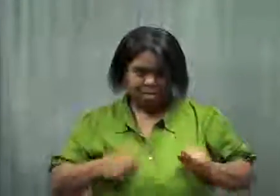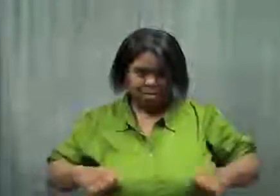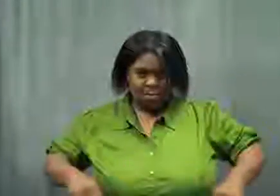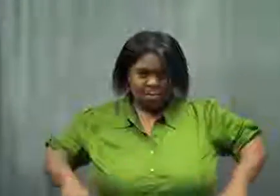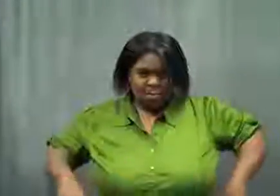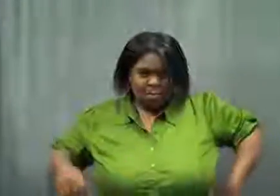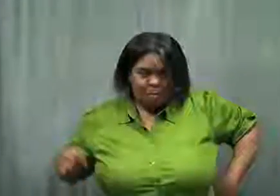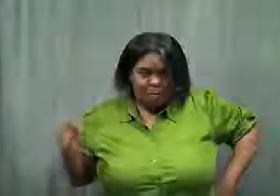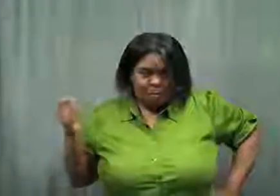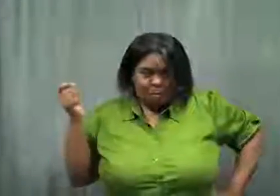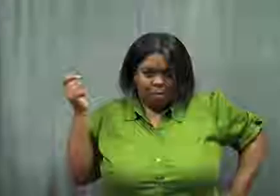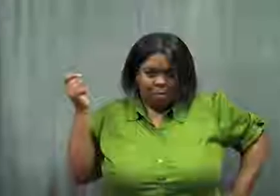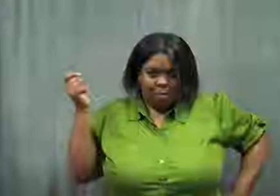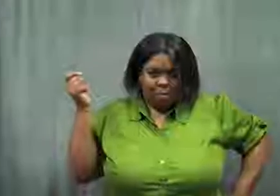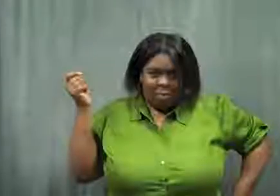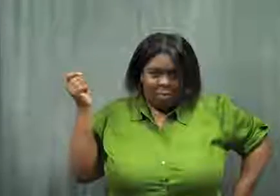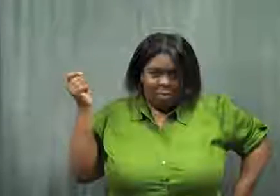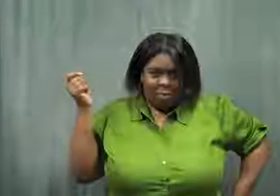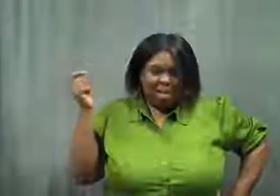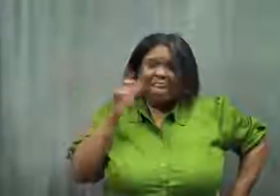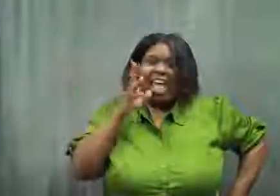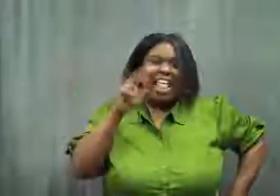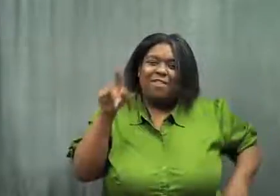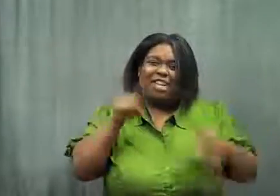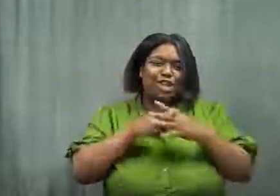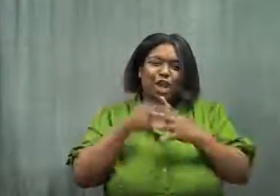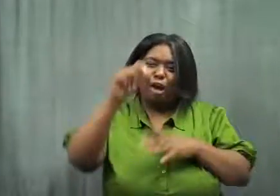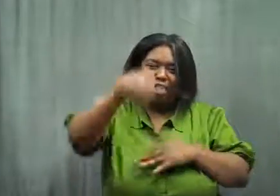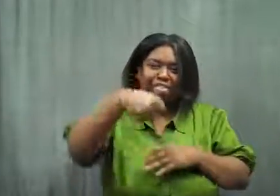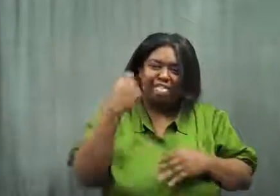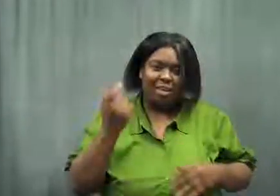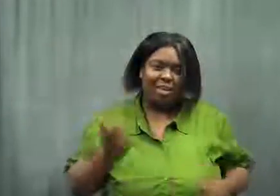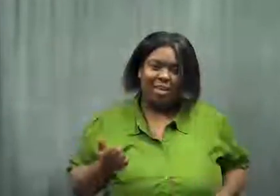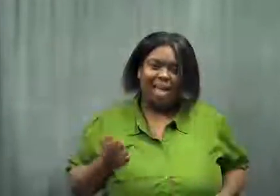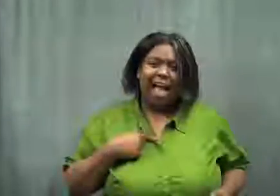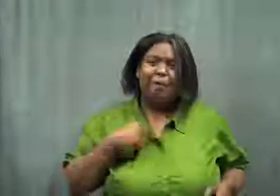My mother just stood there holding the comb up... she hadn't even started!